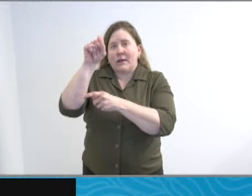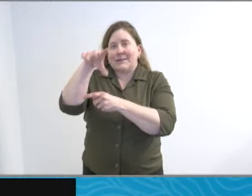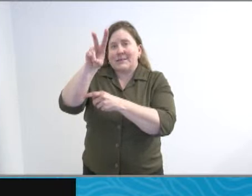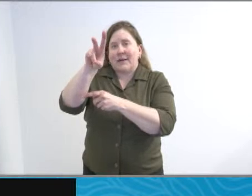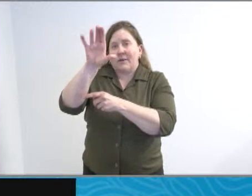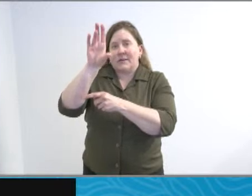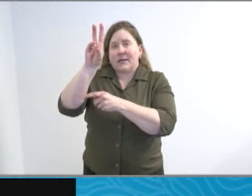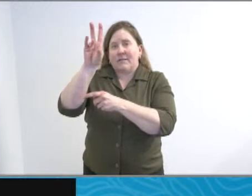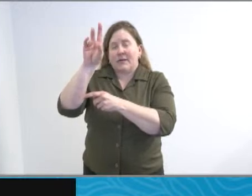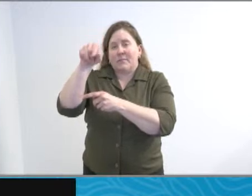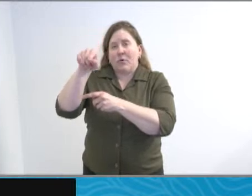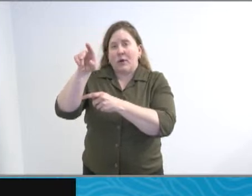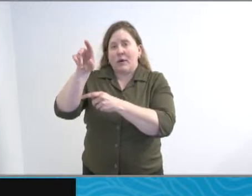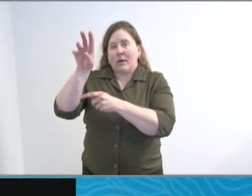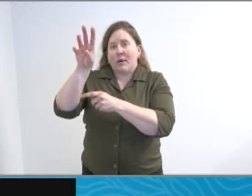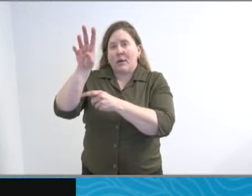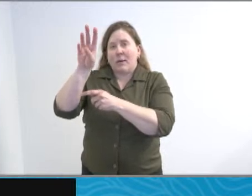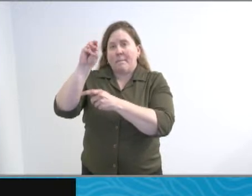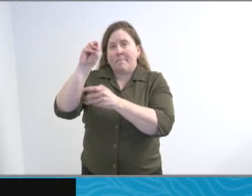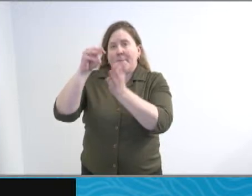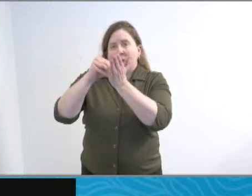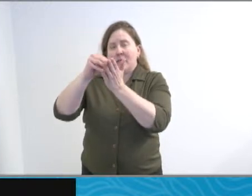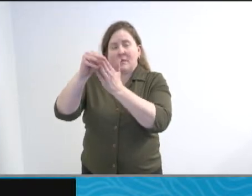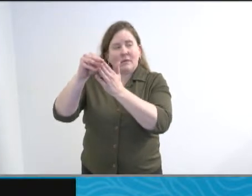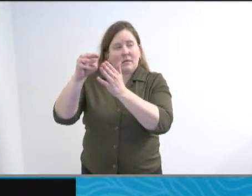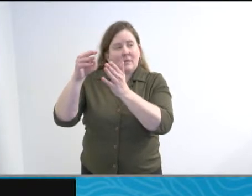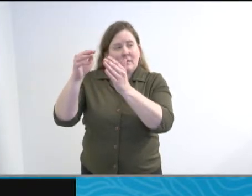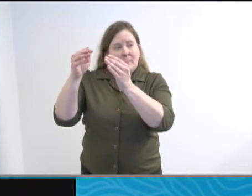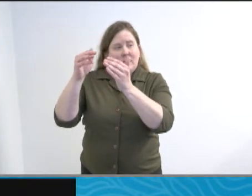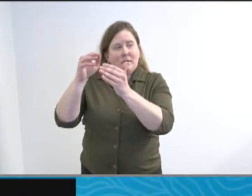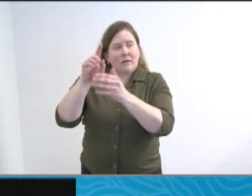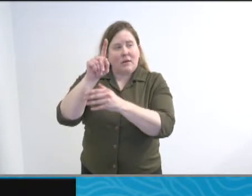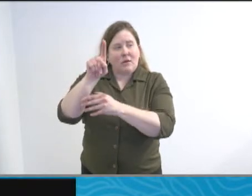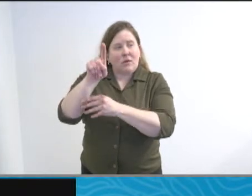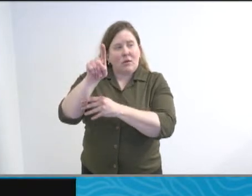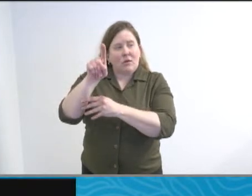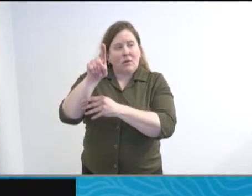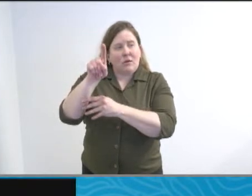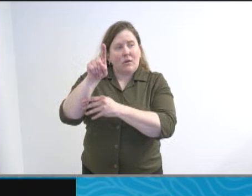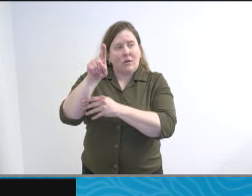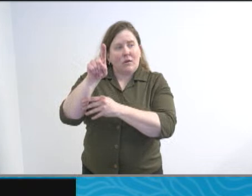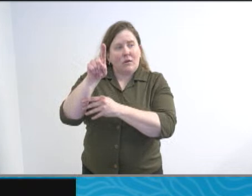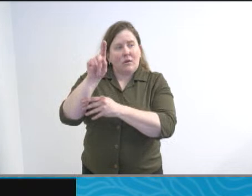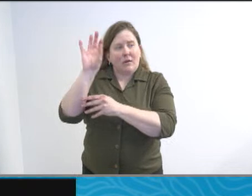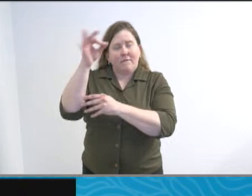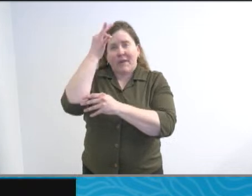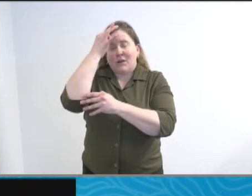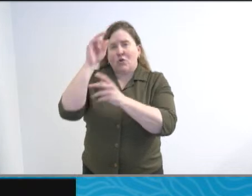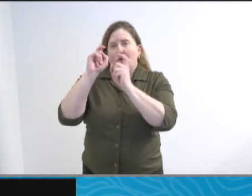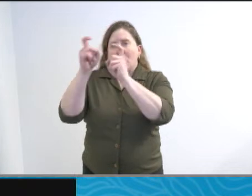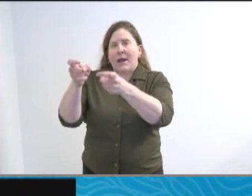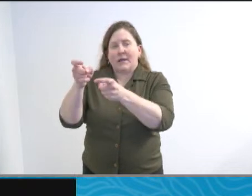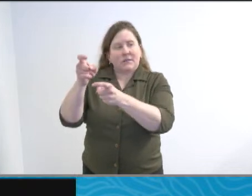And the next one is federal grants and entitlements, and that's 192.7 million. And if you look to the left